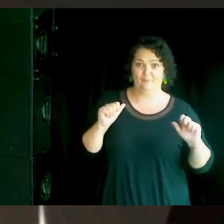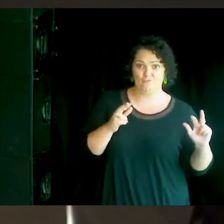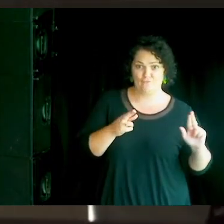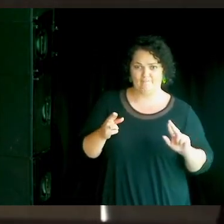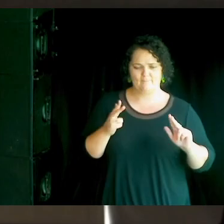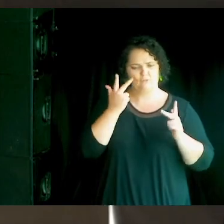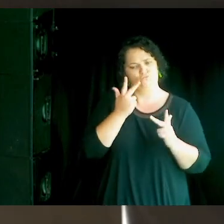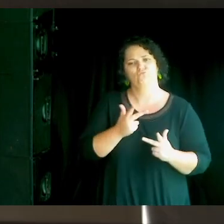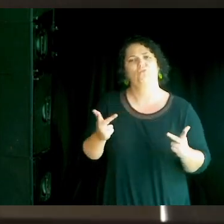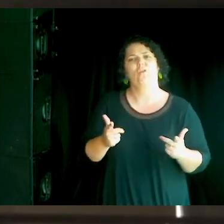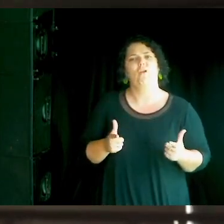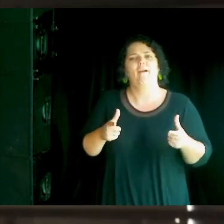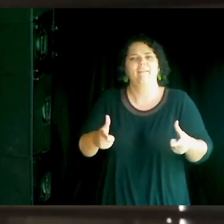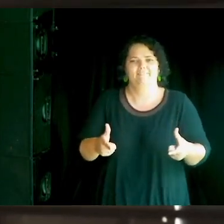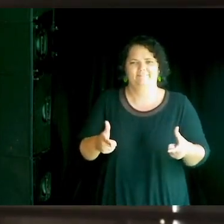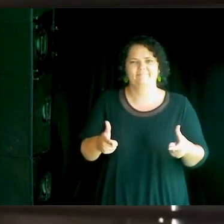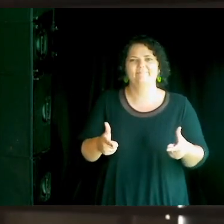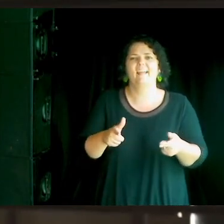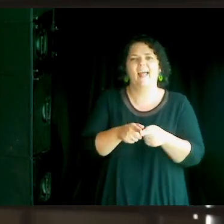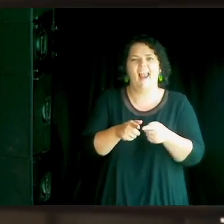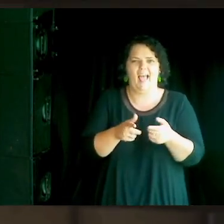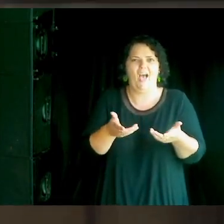in a way where it's holding money and turn the heat off let me see